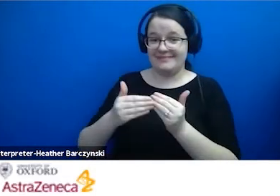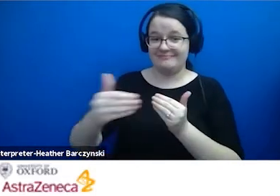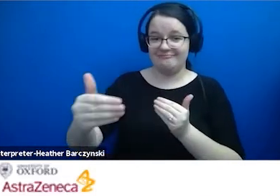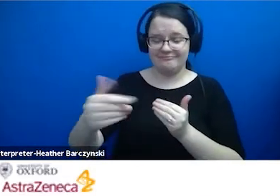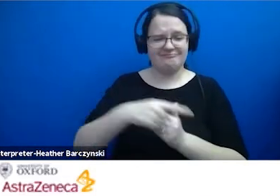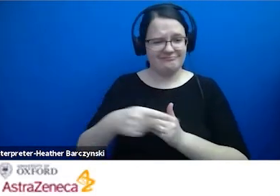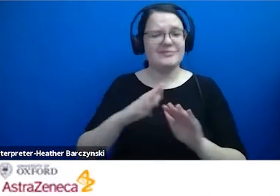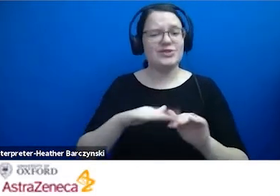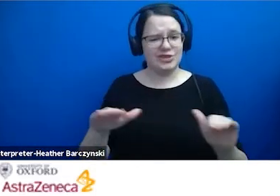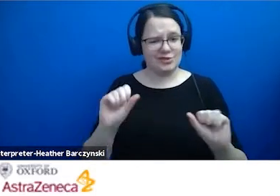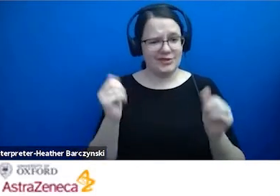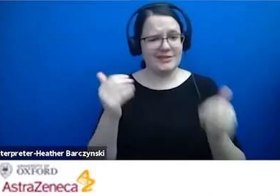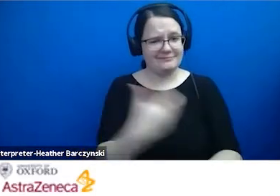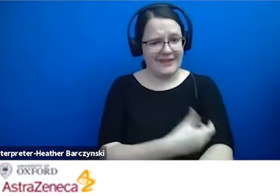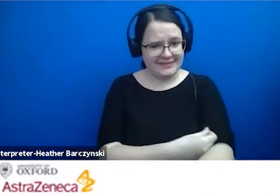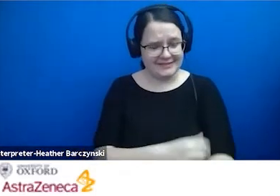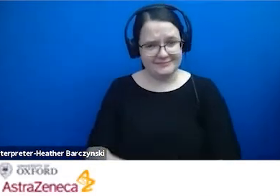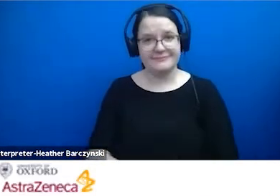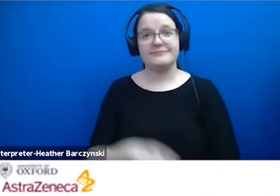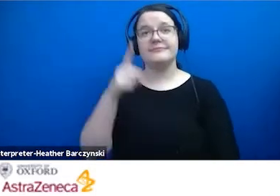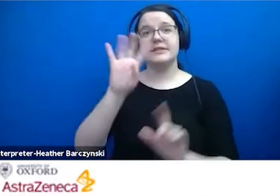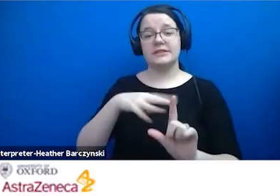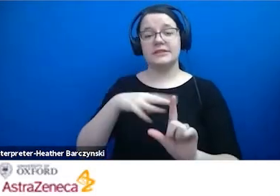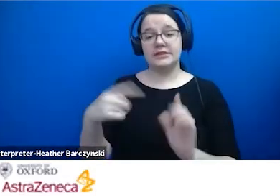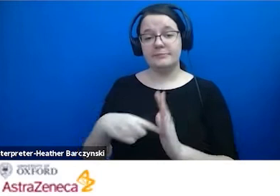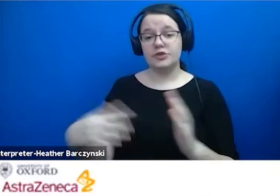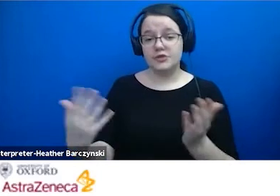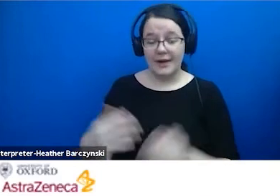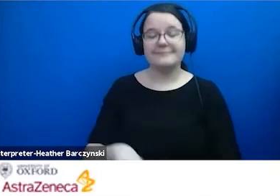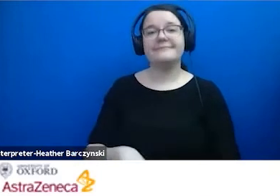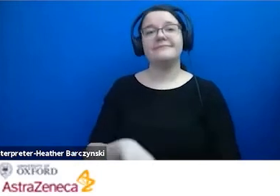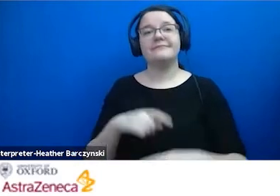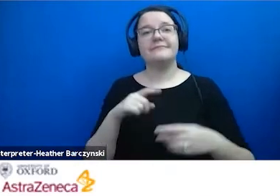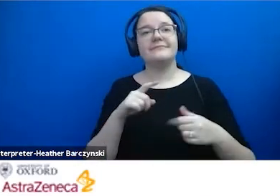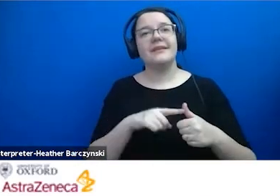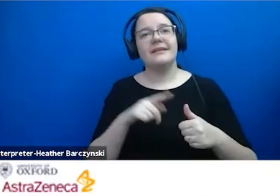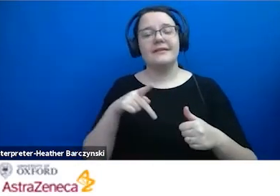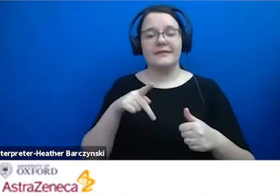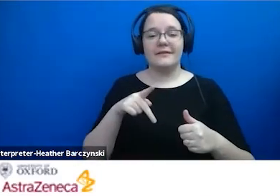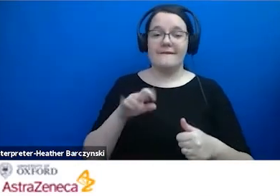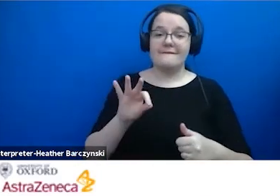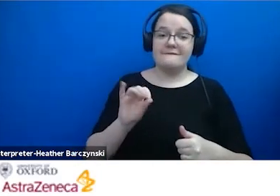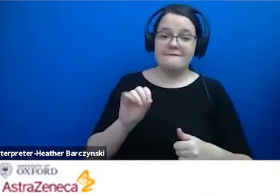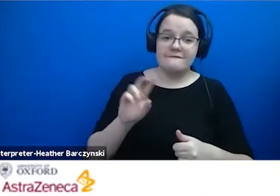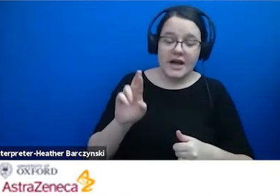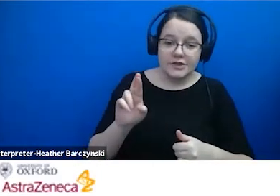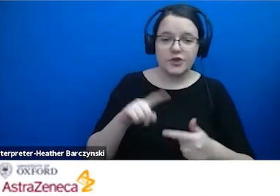this table shows that pfizer moderna j j johnson and astrazeneca all have